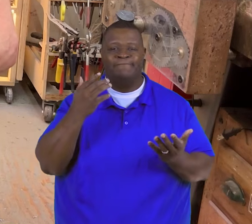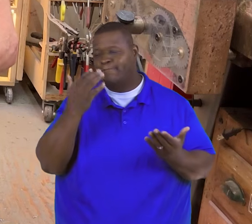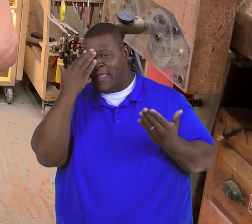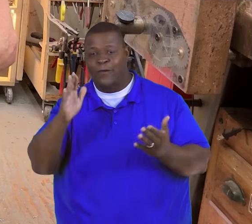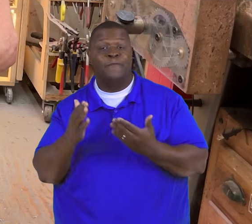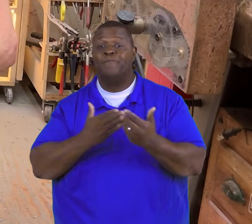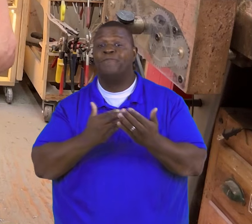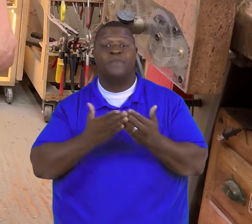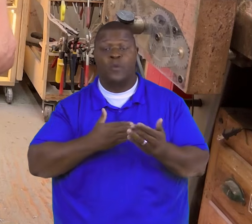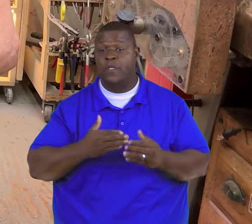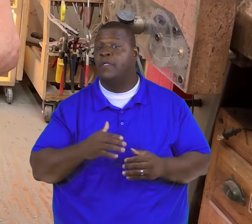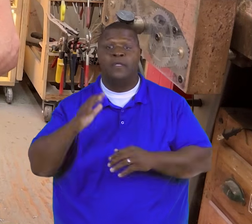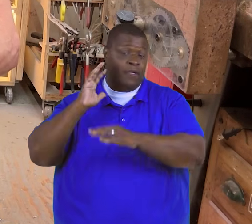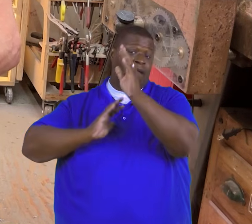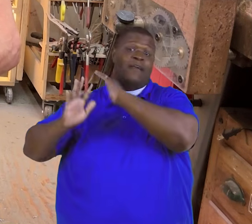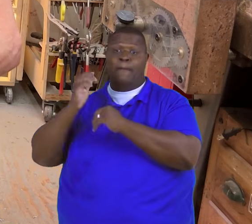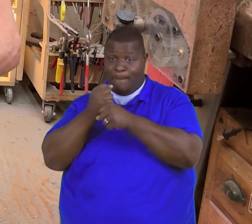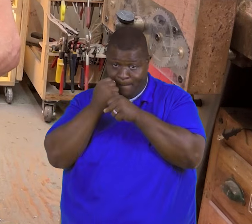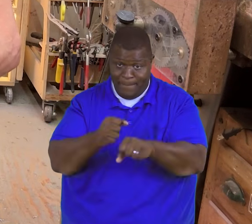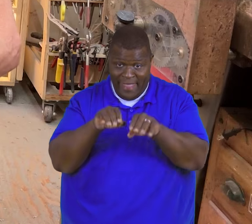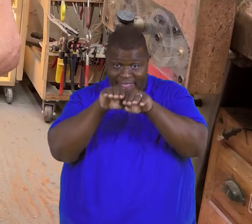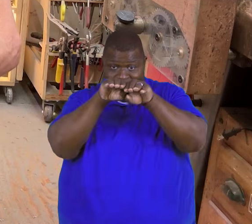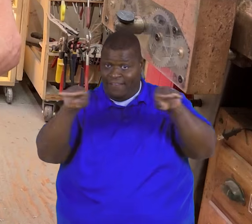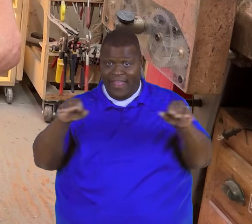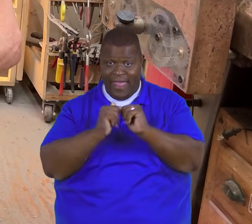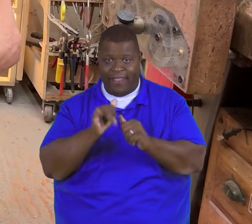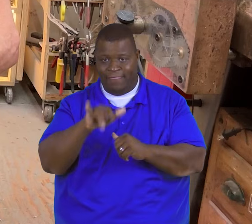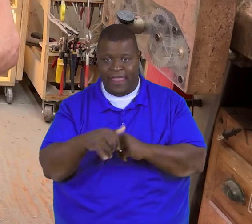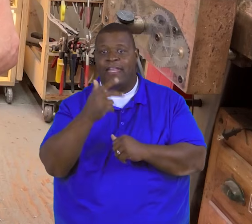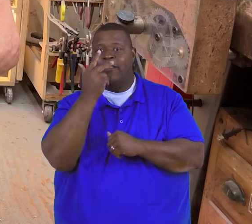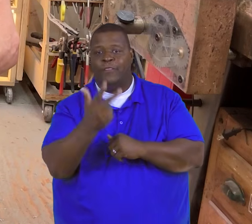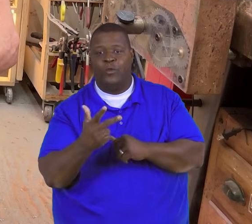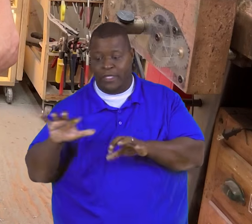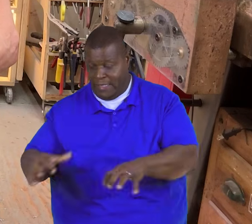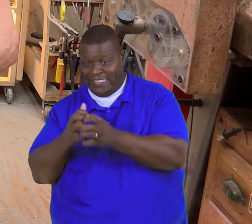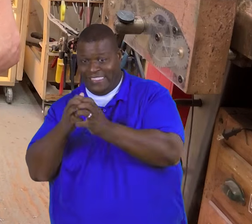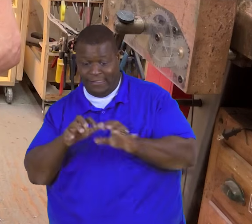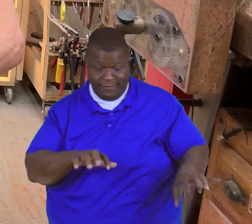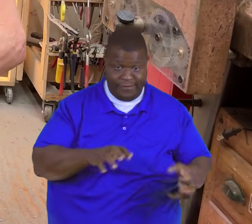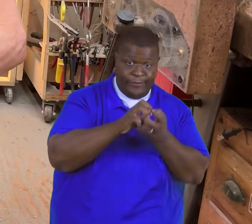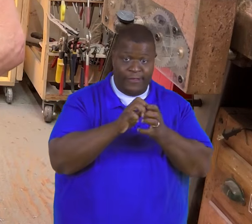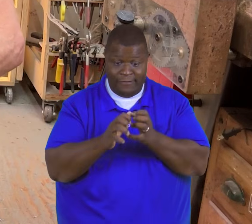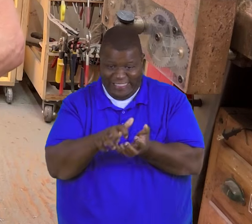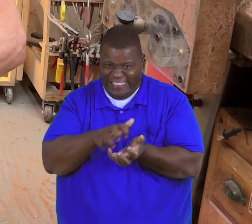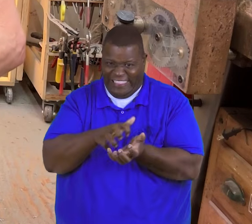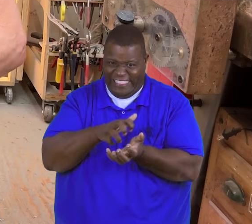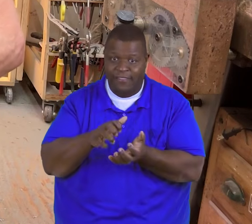So the very first straight edge was made this way by taking two pieces of something, three pieces of something, and rubbing them in order